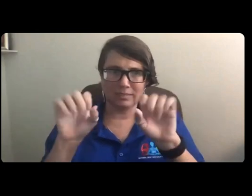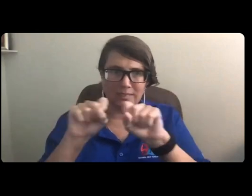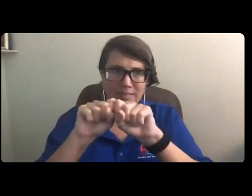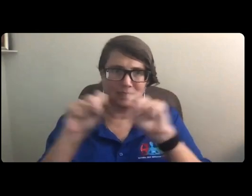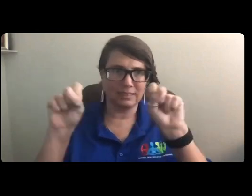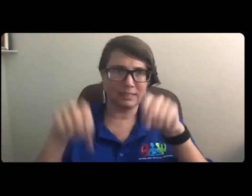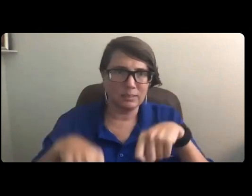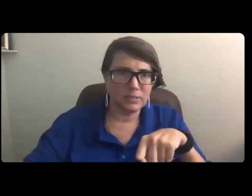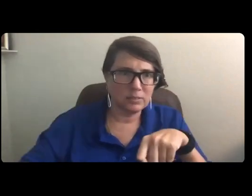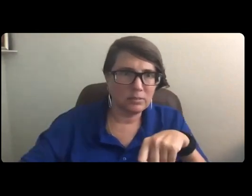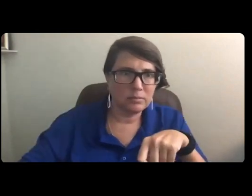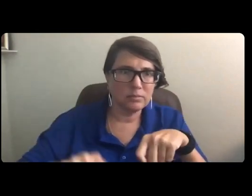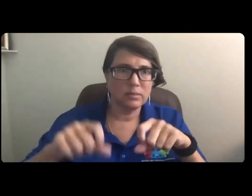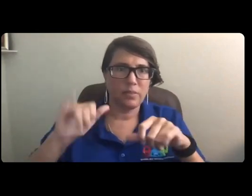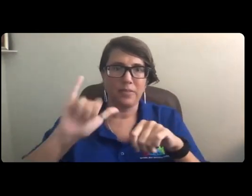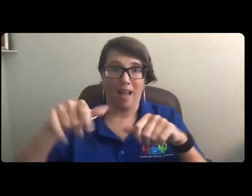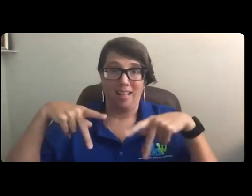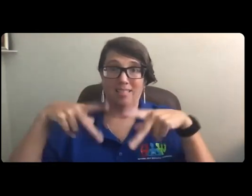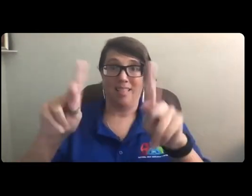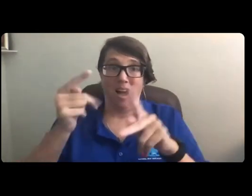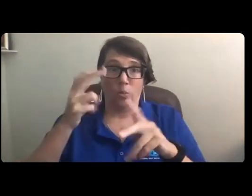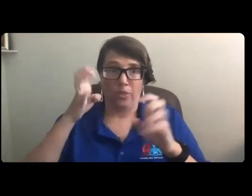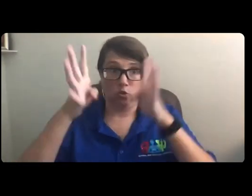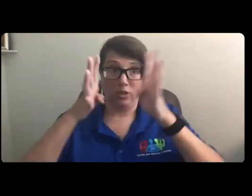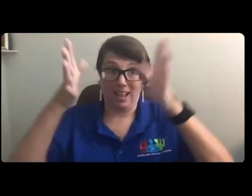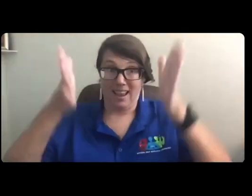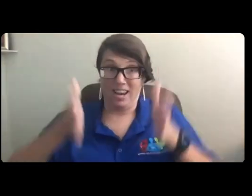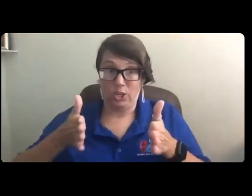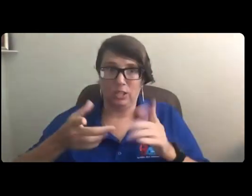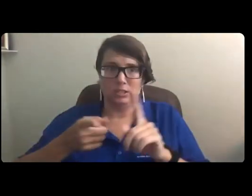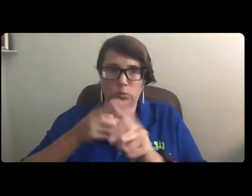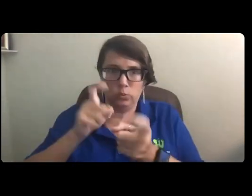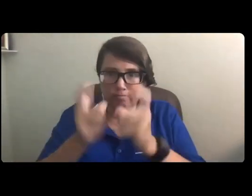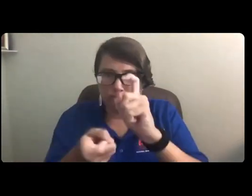Are there any captioning systems that allow the creator